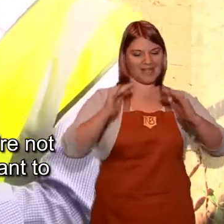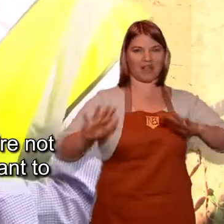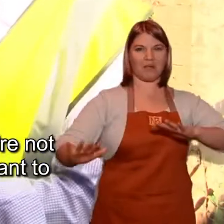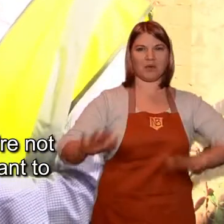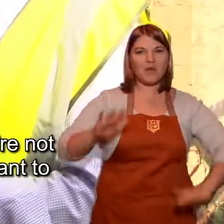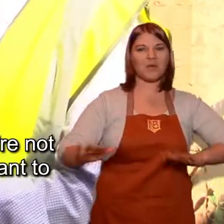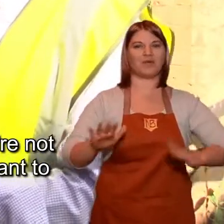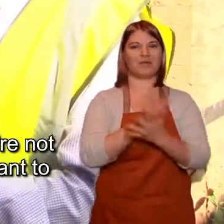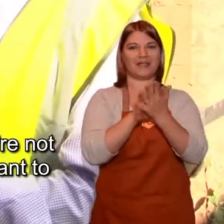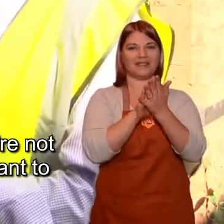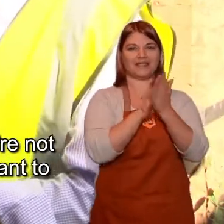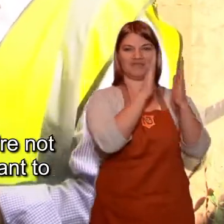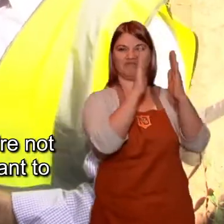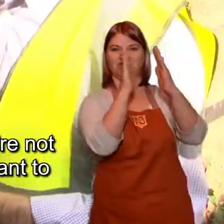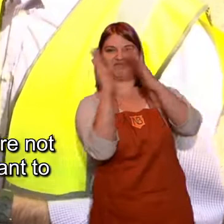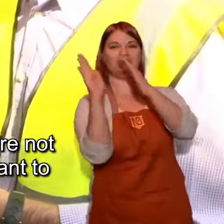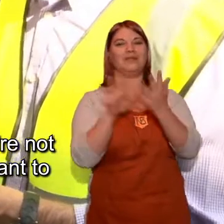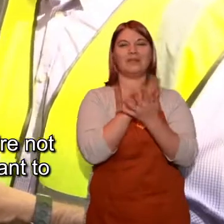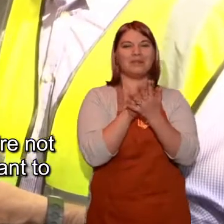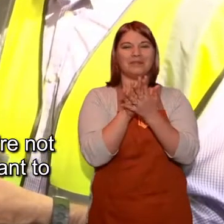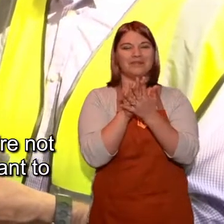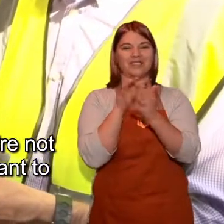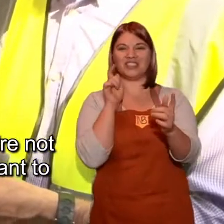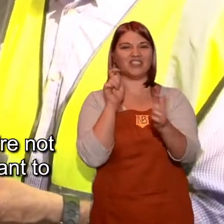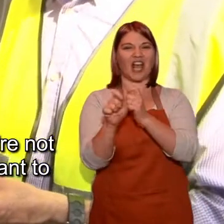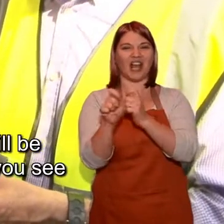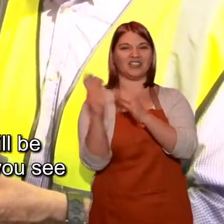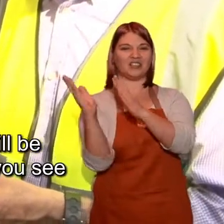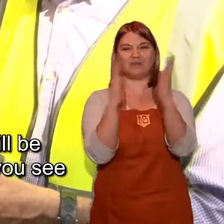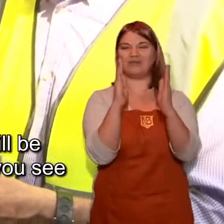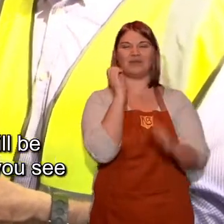that's taken up the shape as we see today. And again we're not going to try and alter that. We want to keep it as it is.